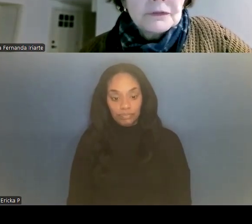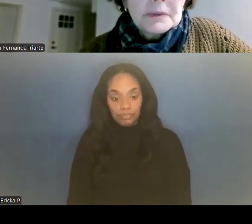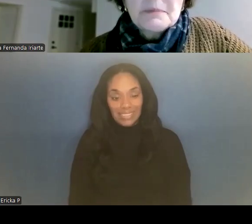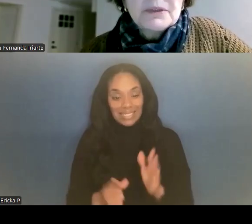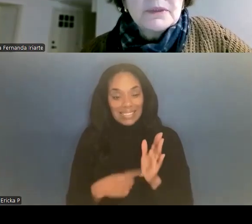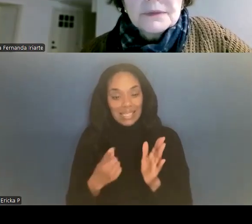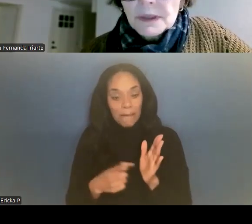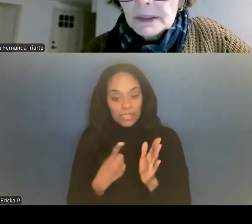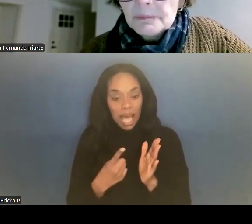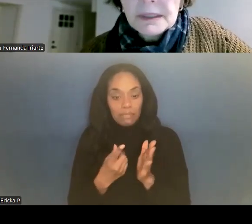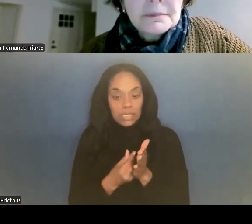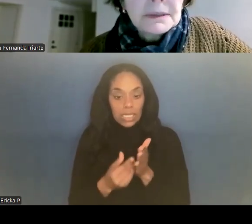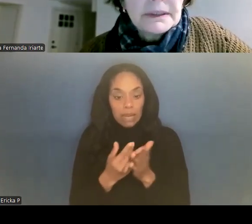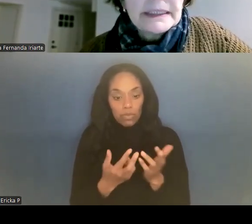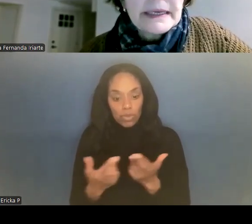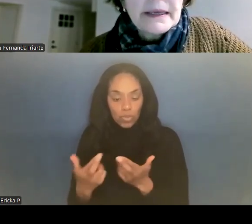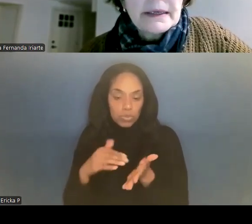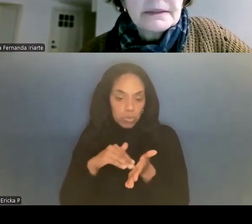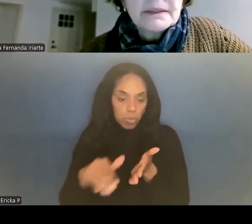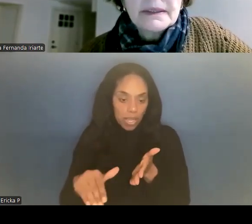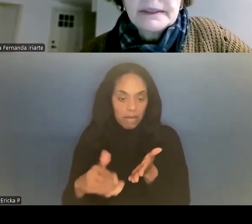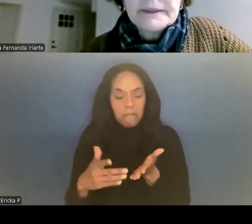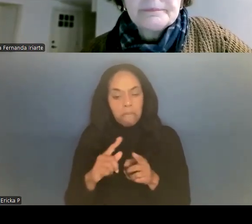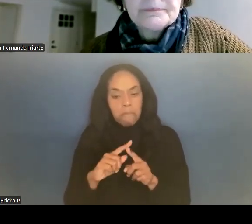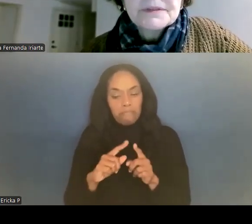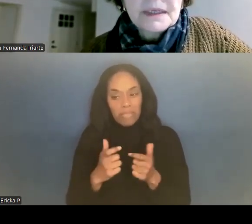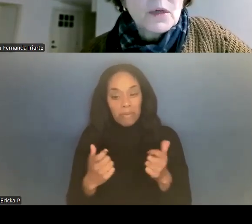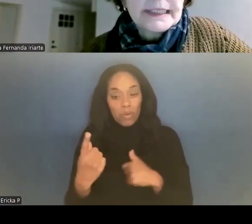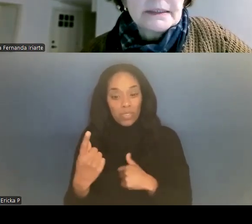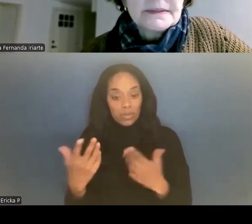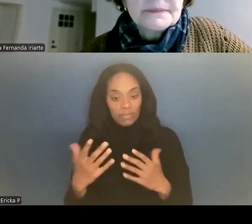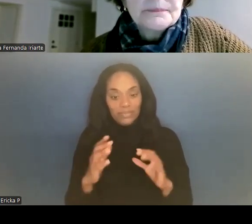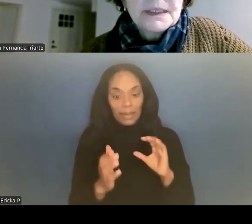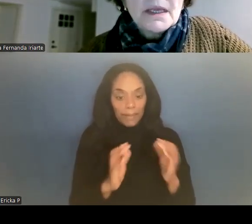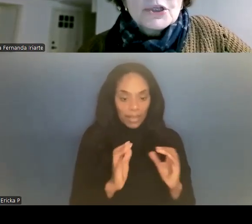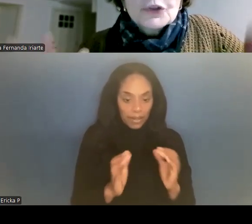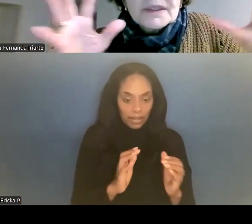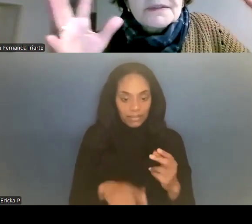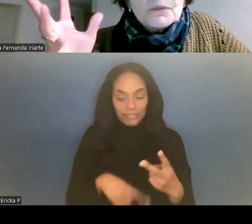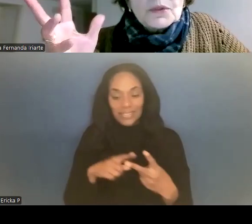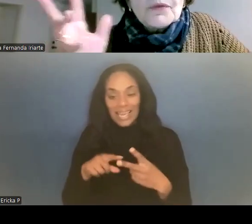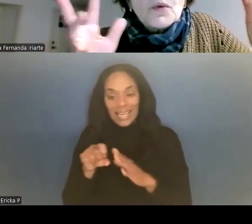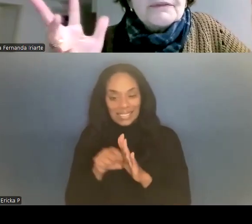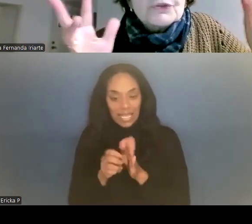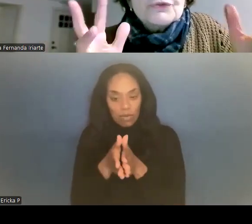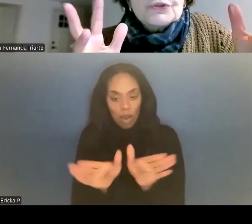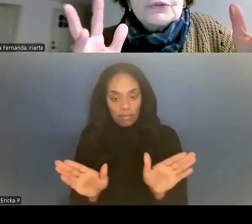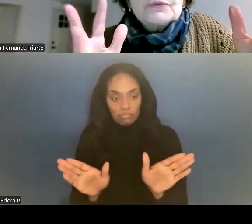but the big ones are comparability and, state wideness So what is what are the waivers do.